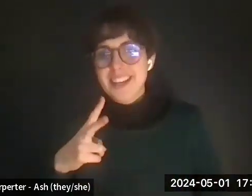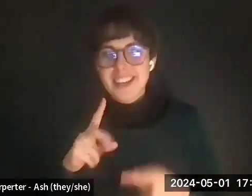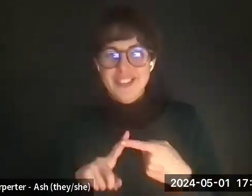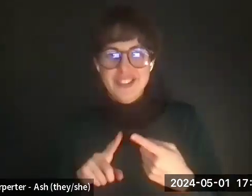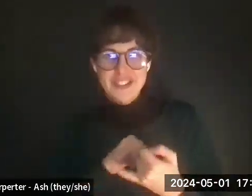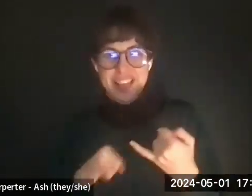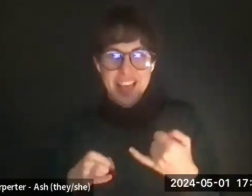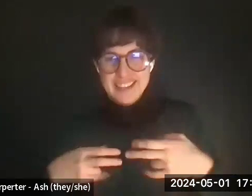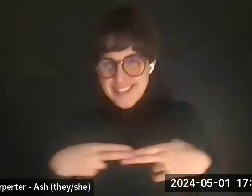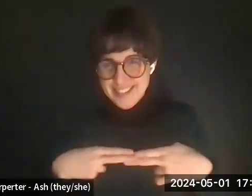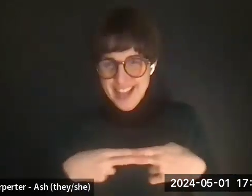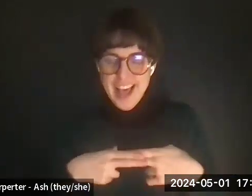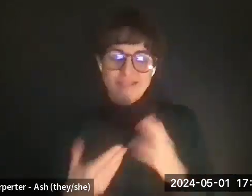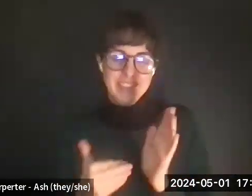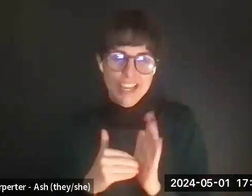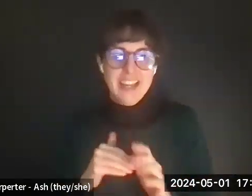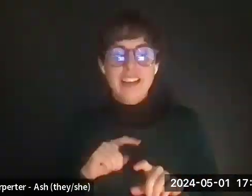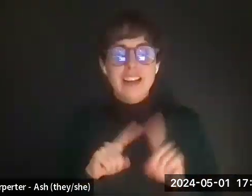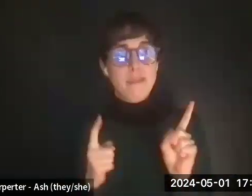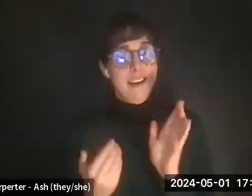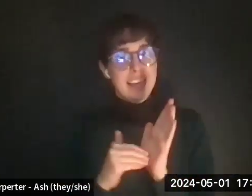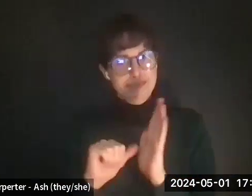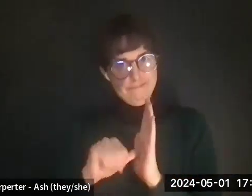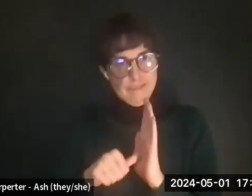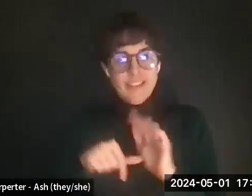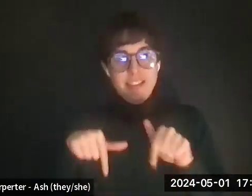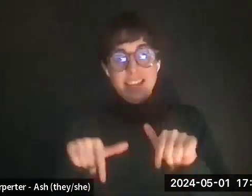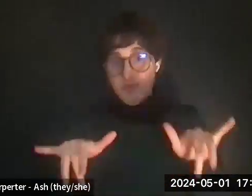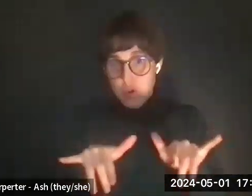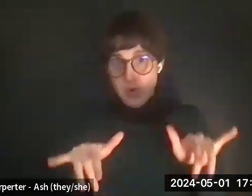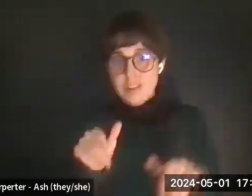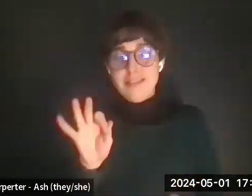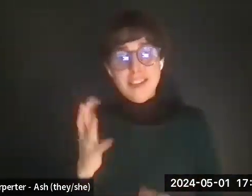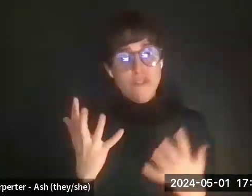If you wish to share your comments verbally, please raise your hand using the Zoom hand raise feature